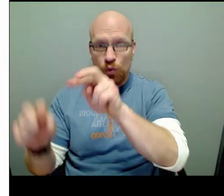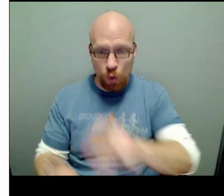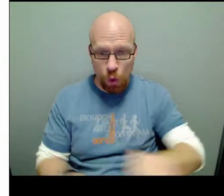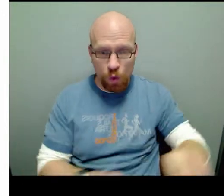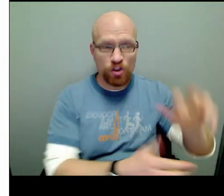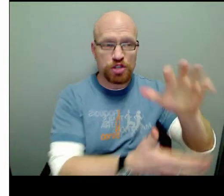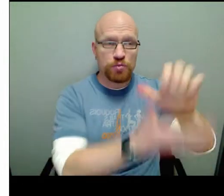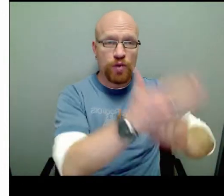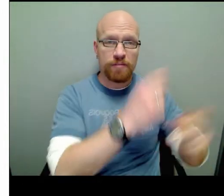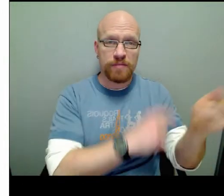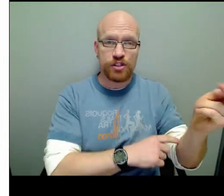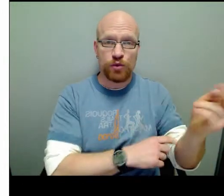That's all. Go over, subtracting these two.